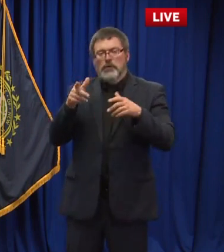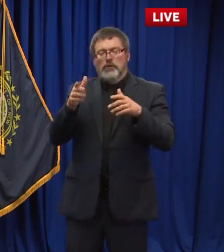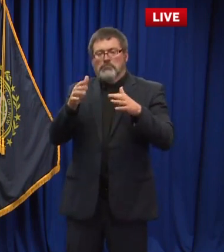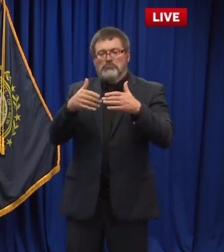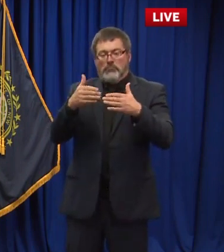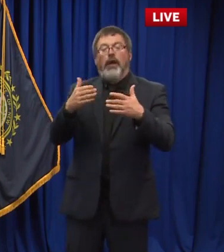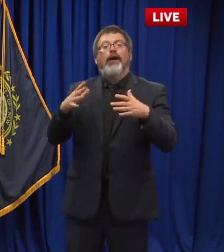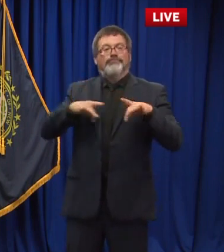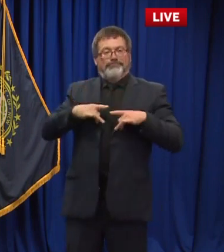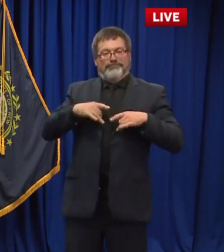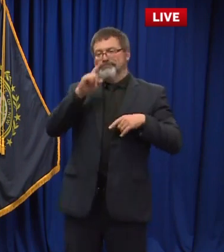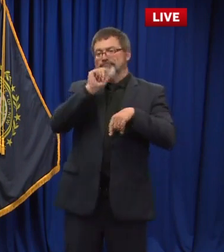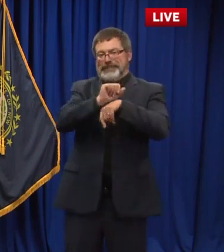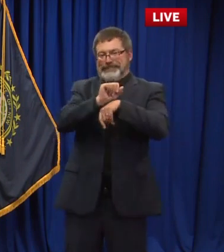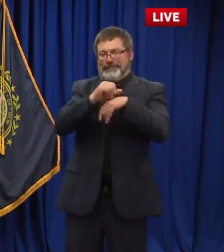ON THE DAILY HOSPITALIZATION REPORT.